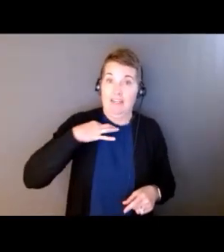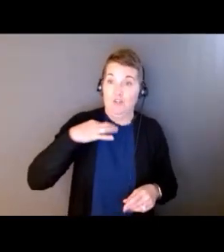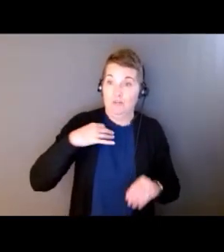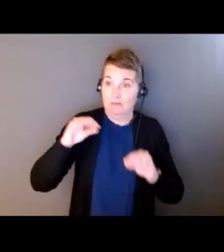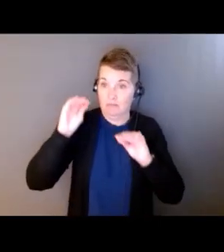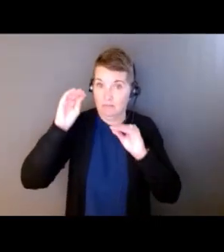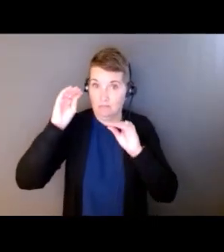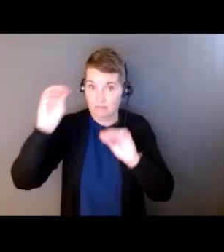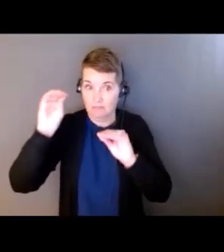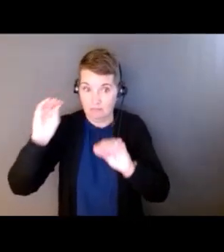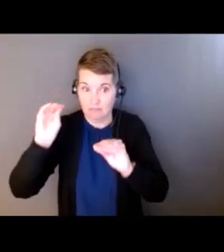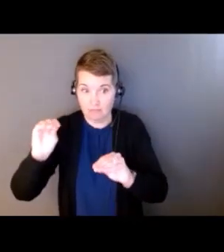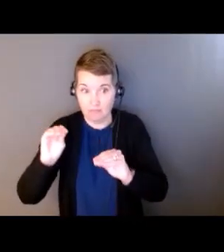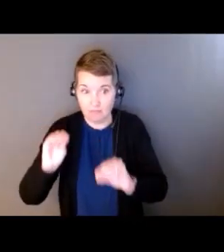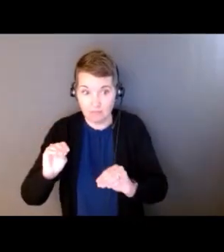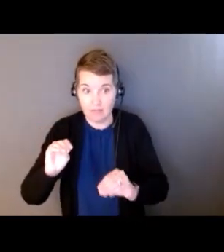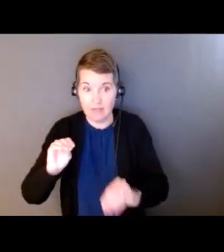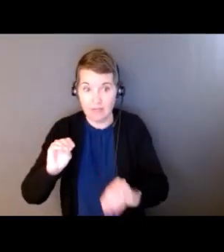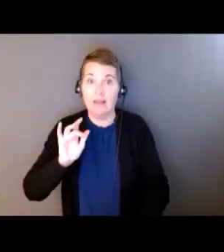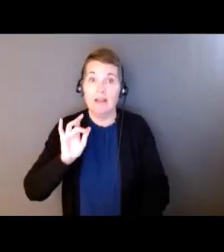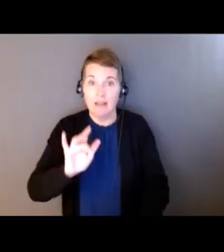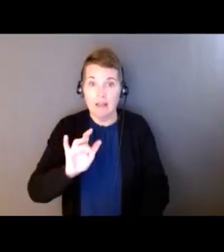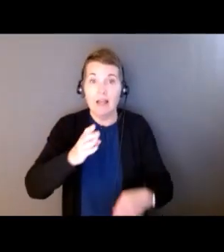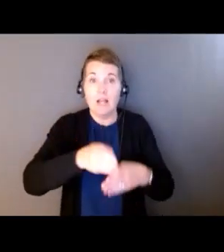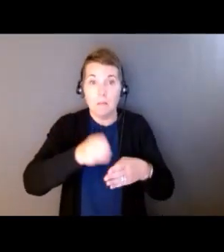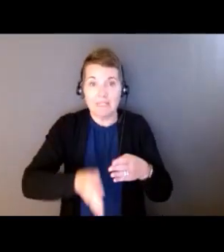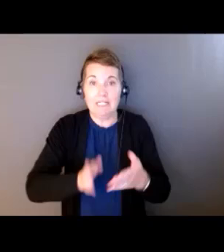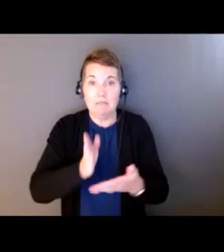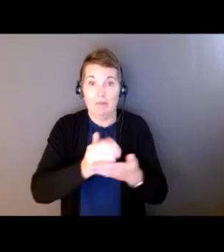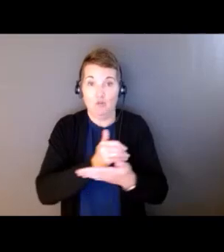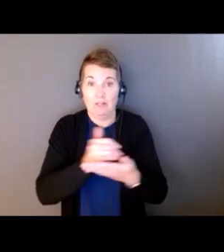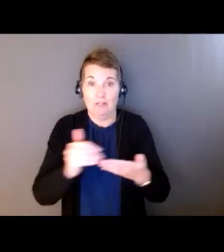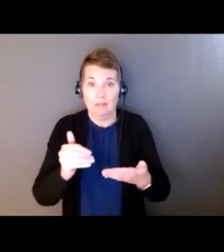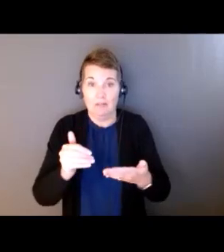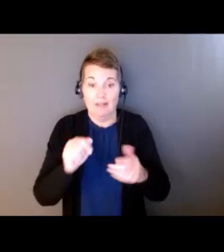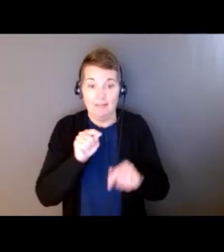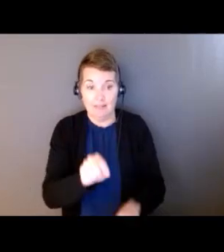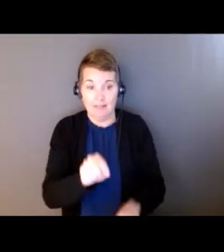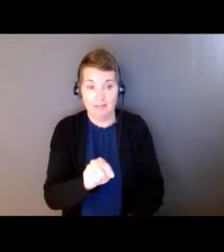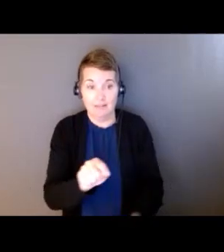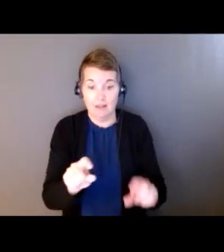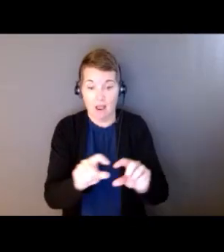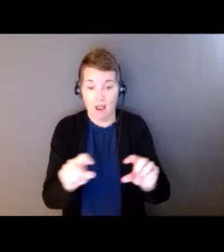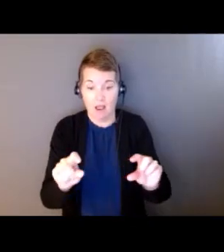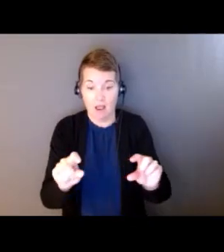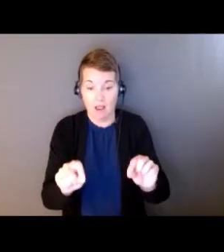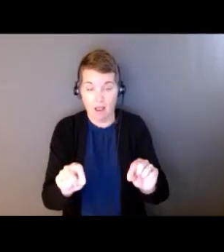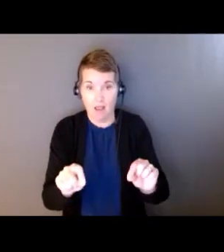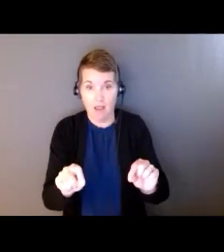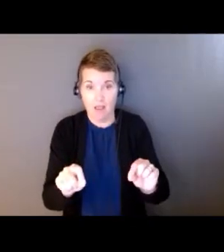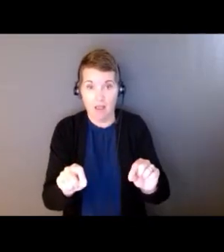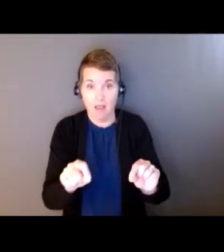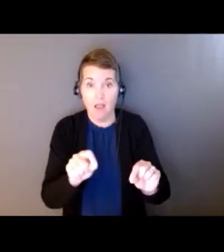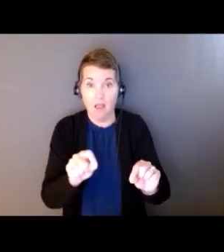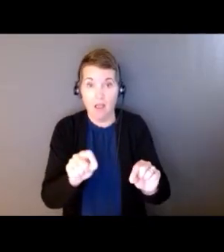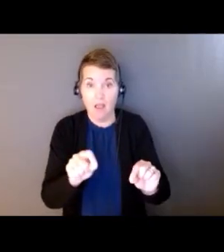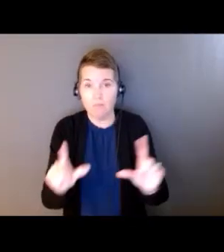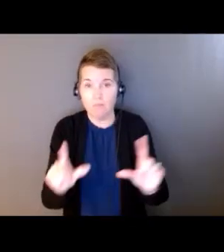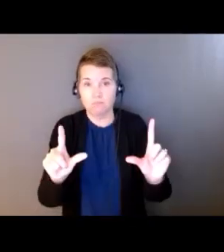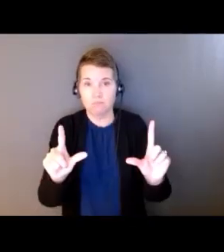button, and that icon will have an integrated Budget Form appear as a pop-up.